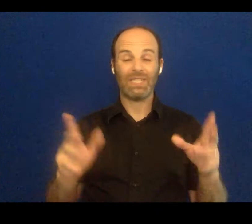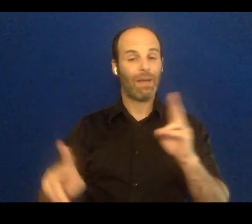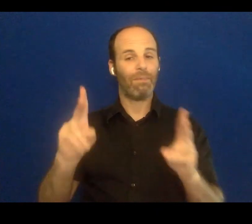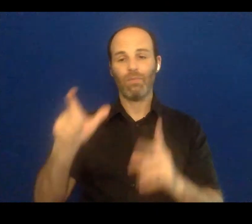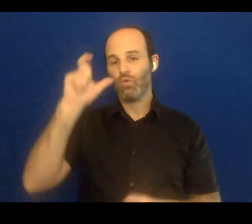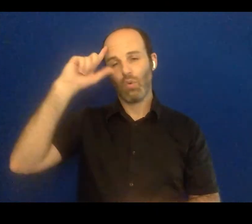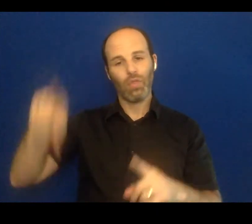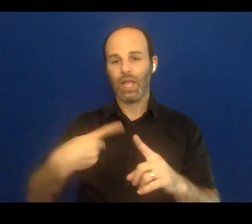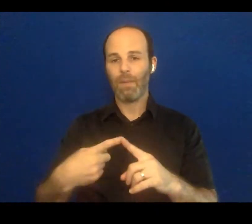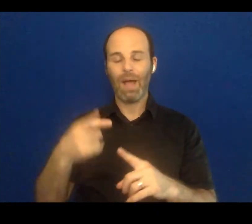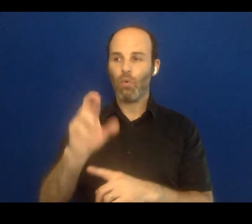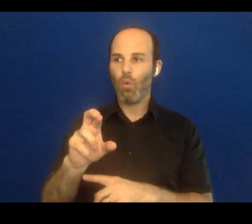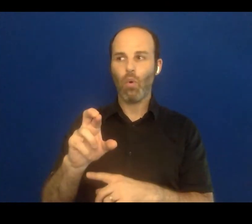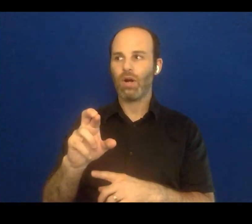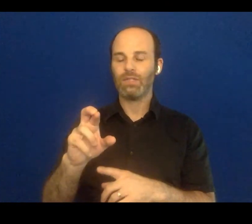KNOWN ABOUT ABLEISM LIKE AS PART